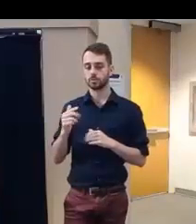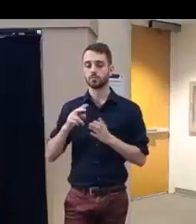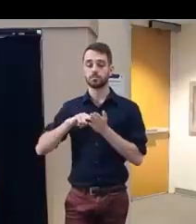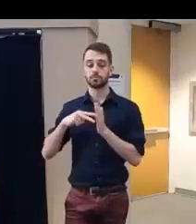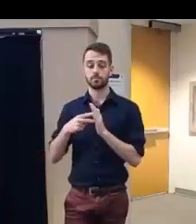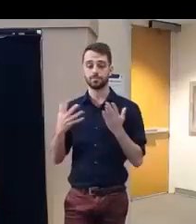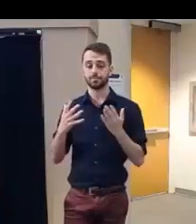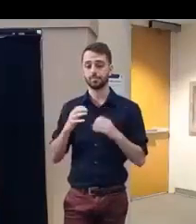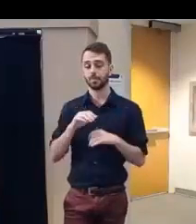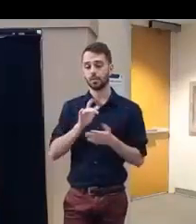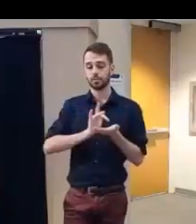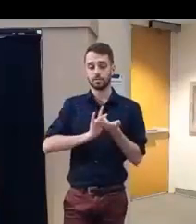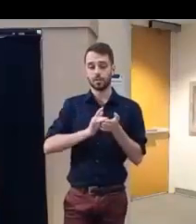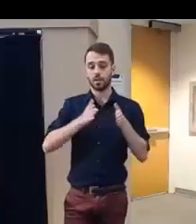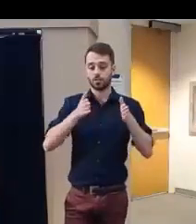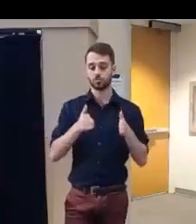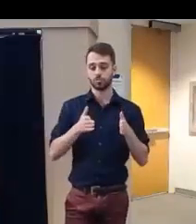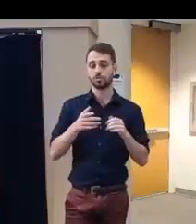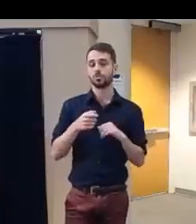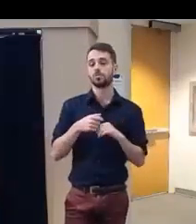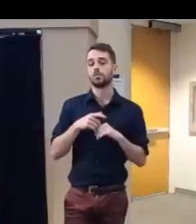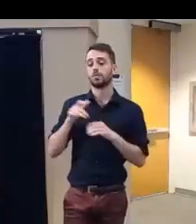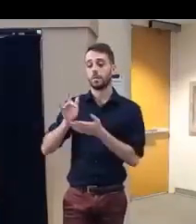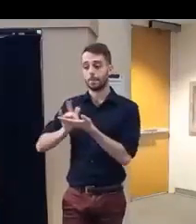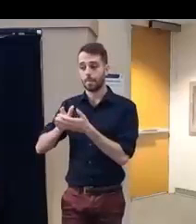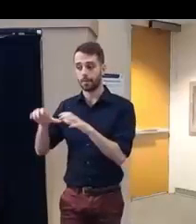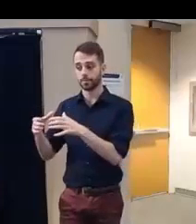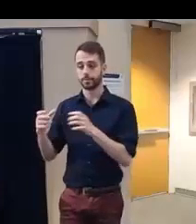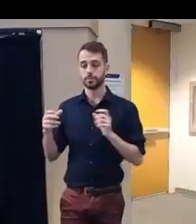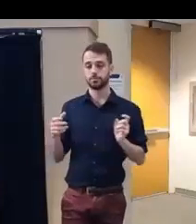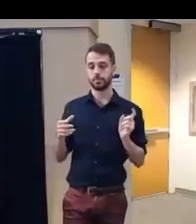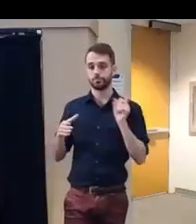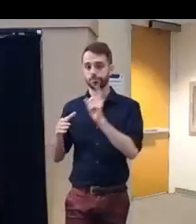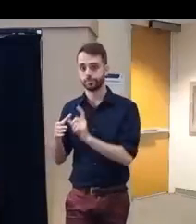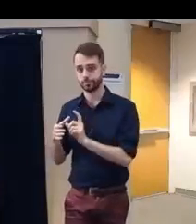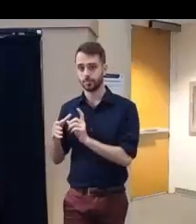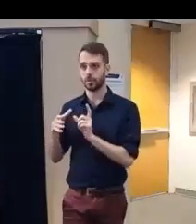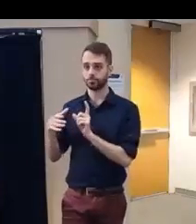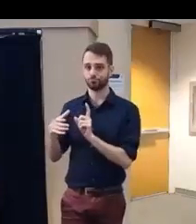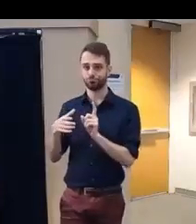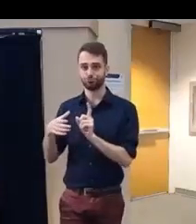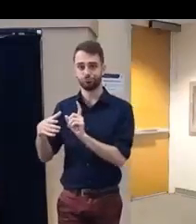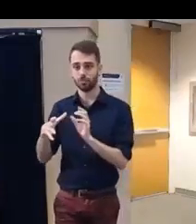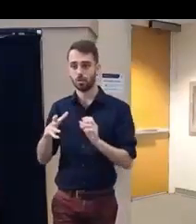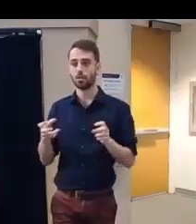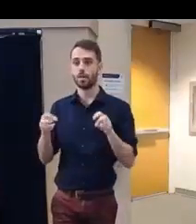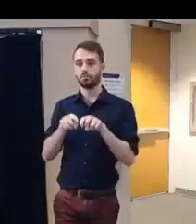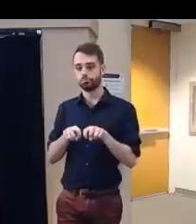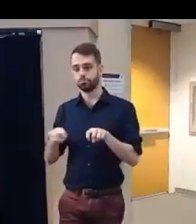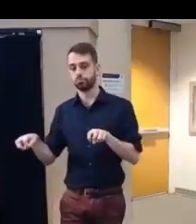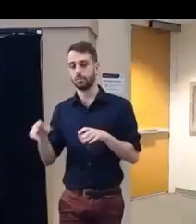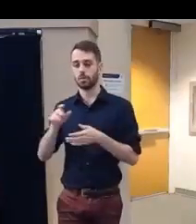sometimes also nursing Social Work psychology and sees the patient together and again that's